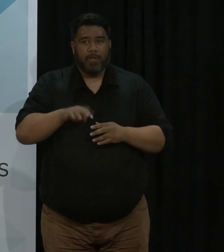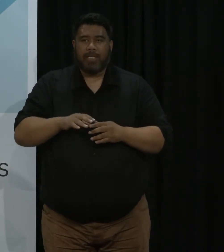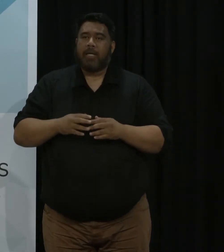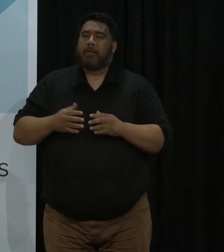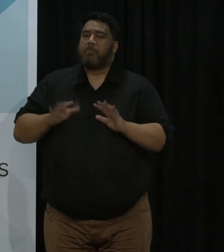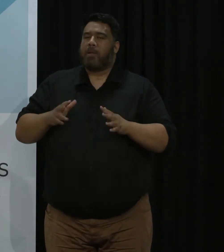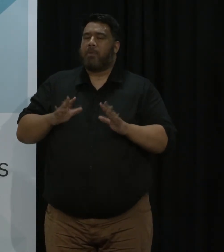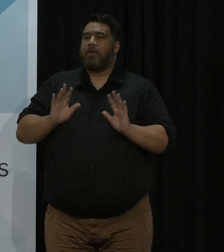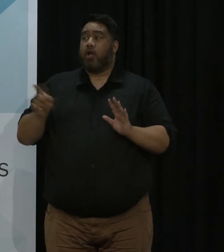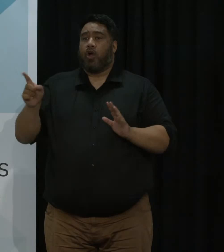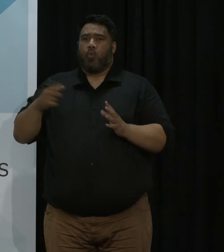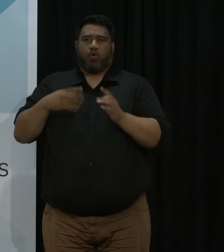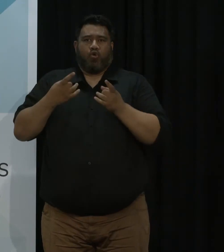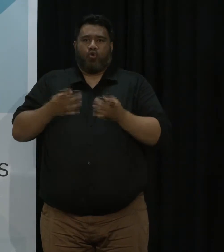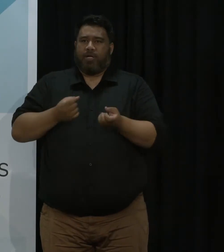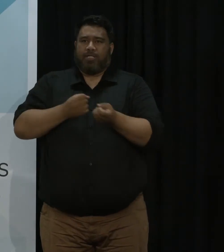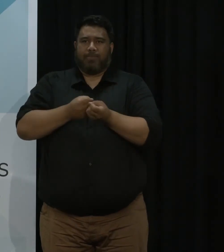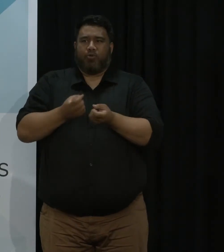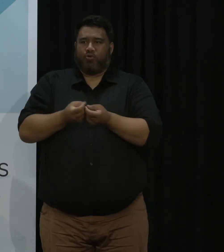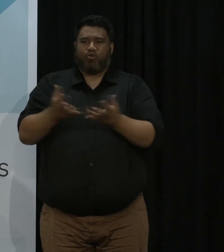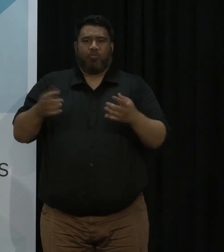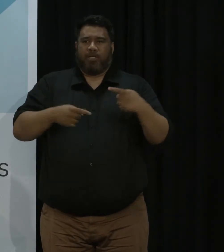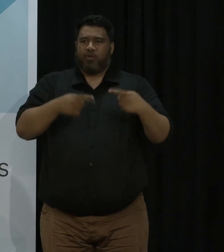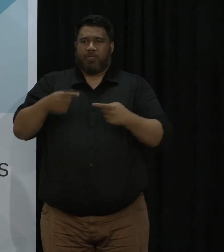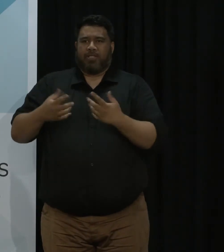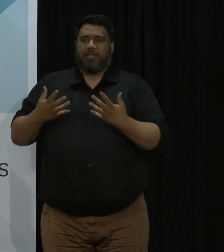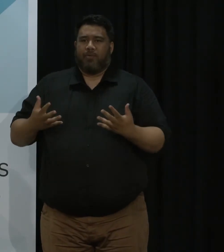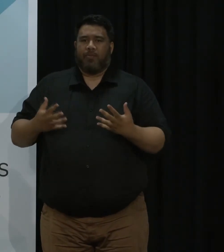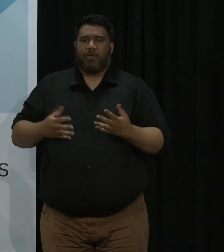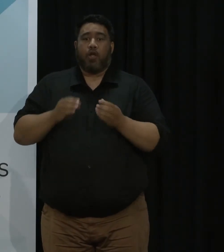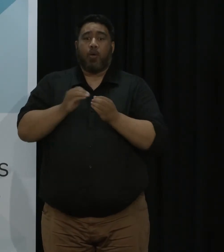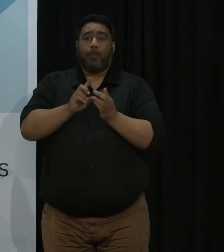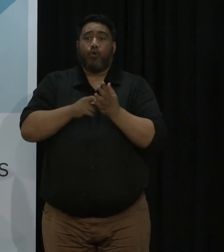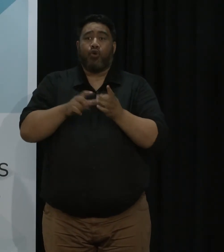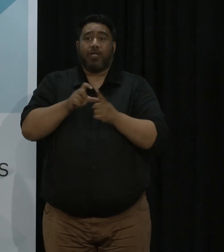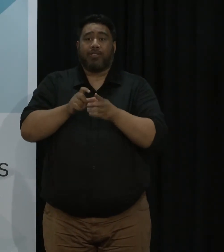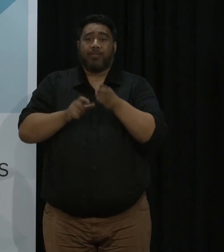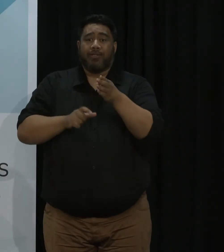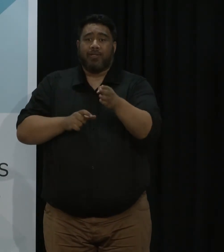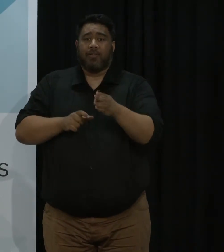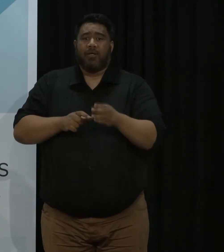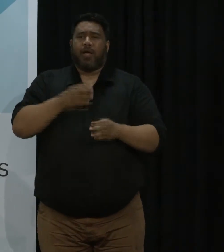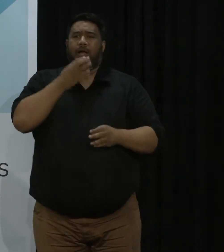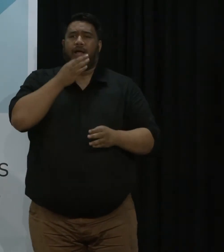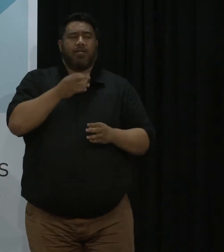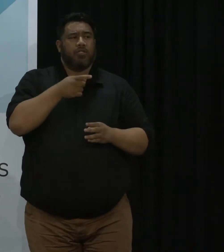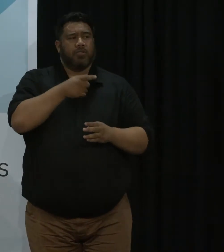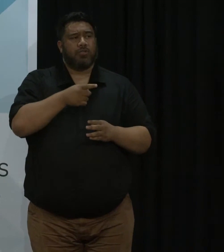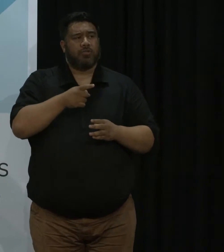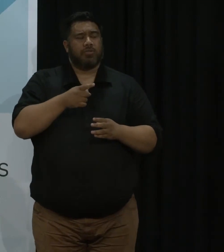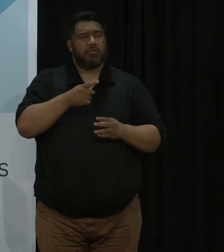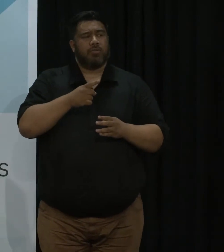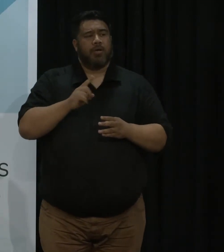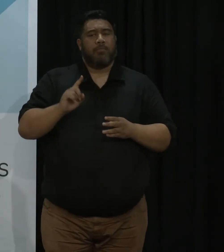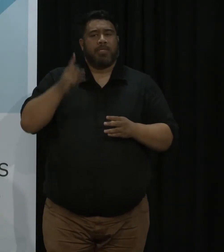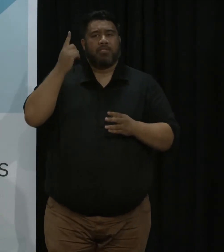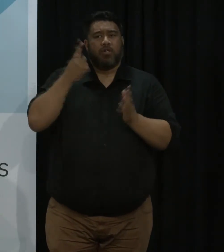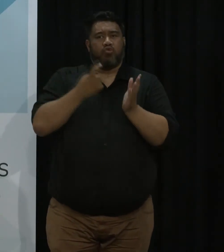be high profile and there is great opportunity there. Let's see what else is out there. Into e- would are supporting